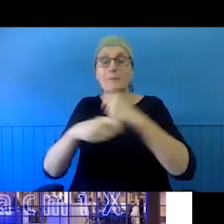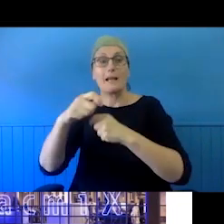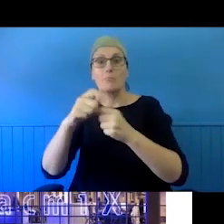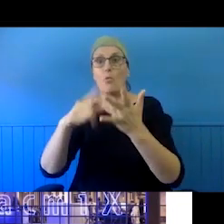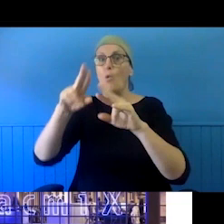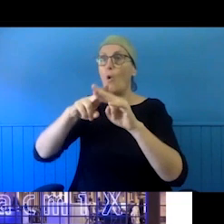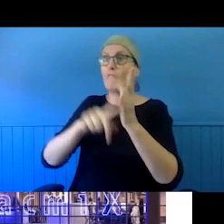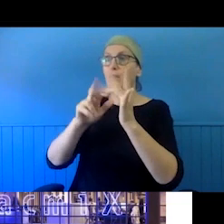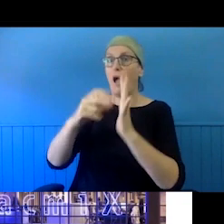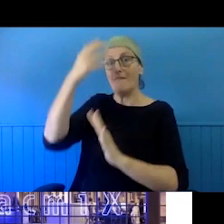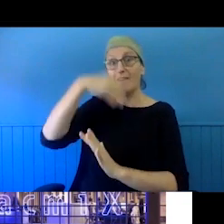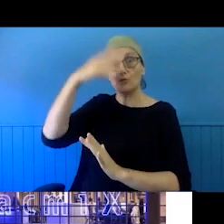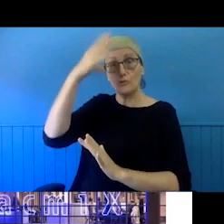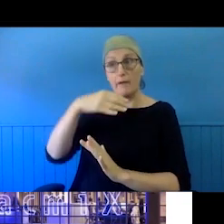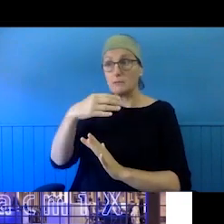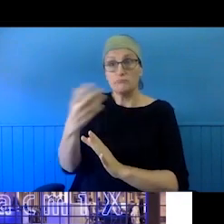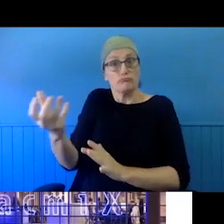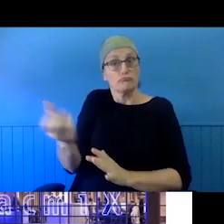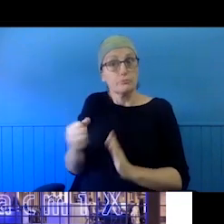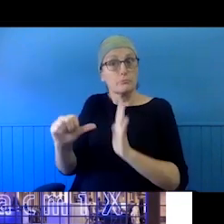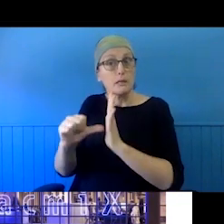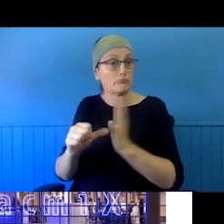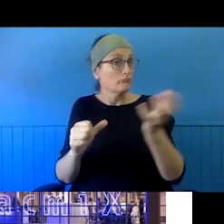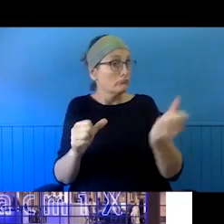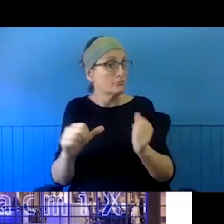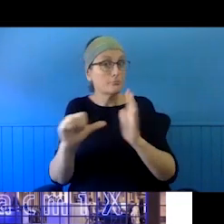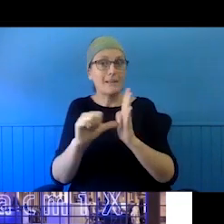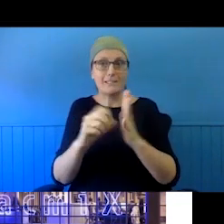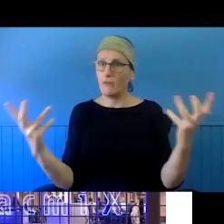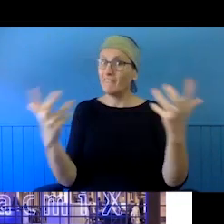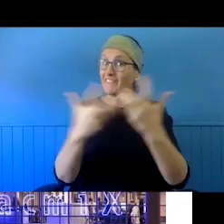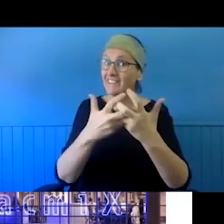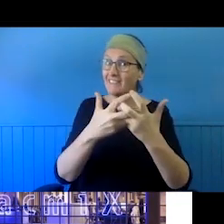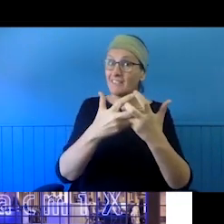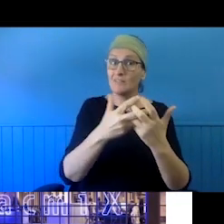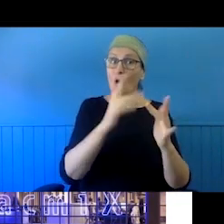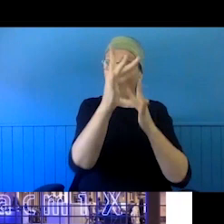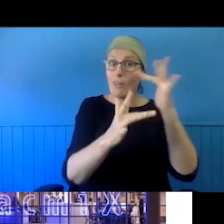together. I'll talk about lots of models that people are doing really